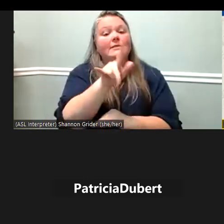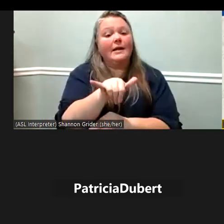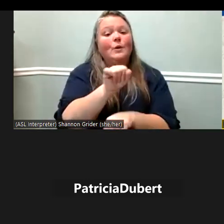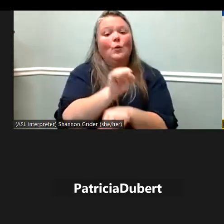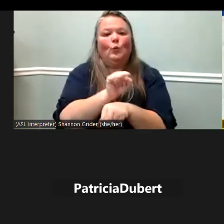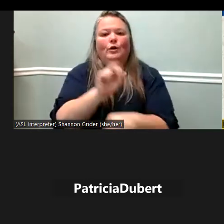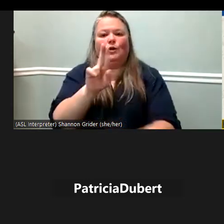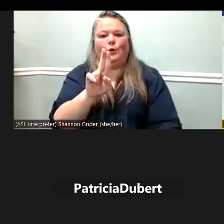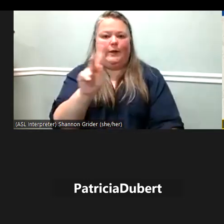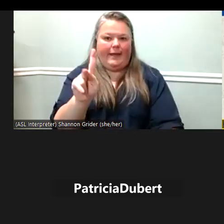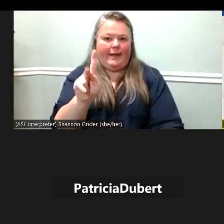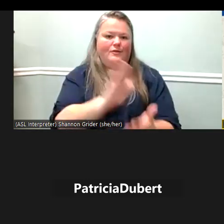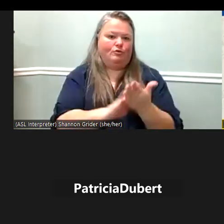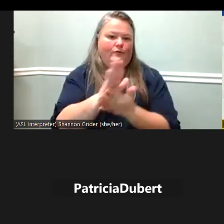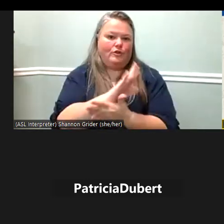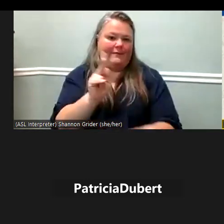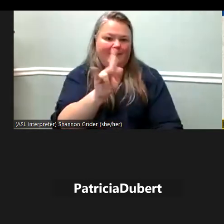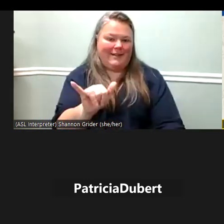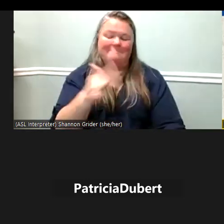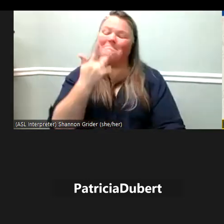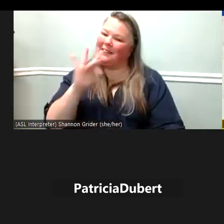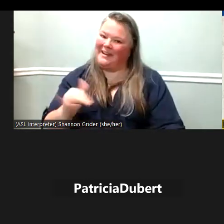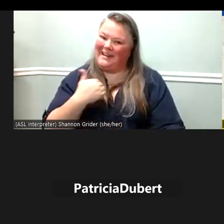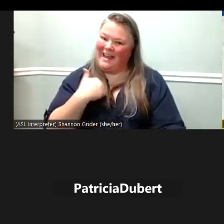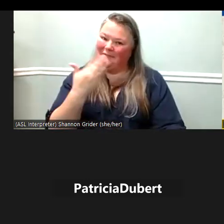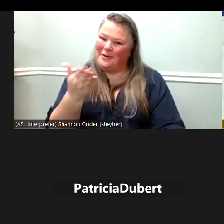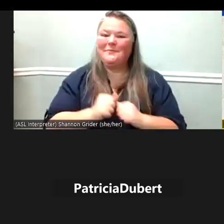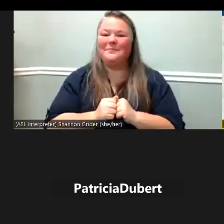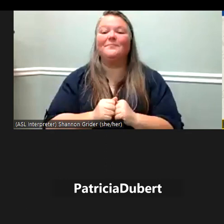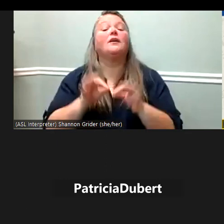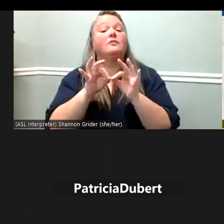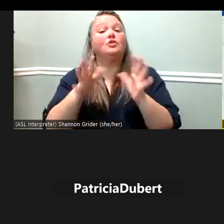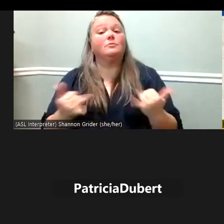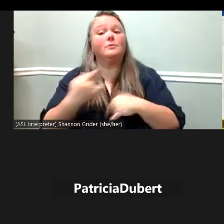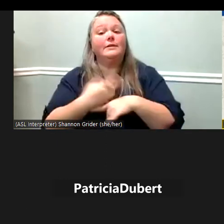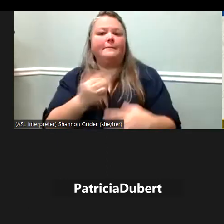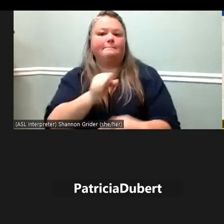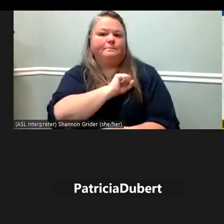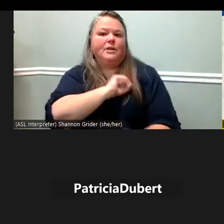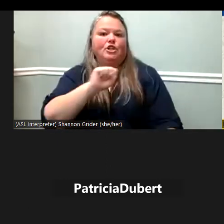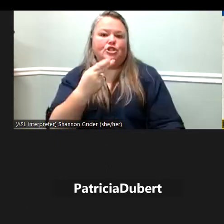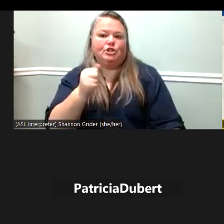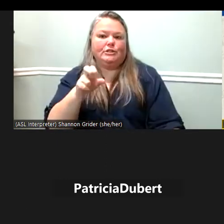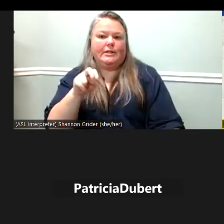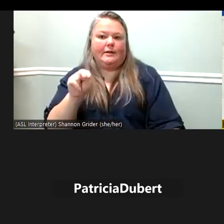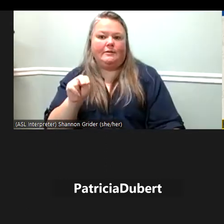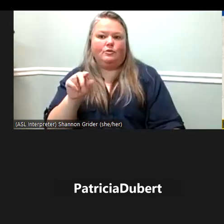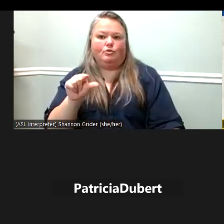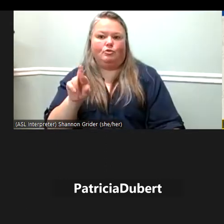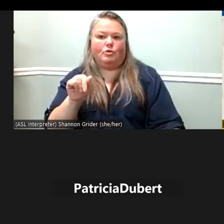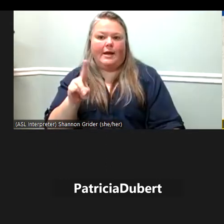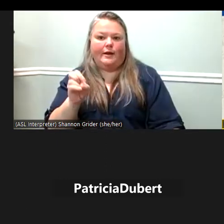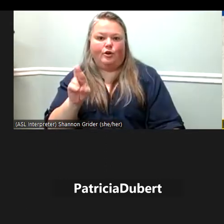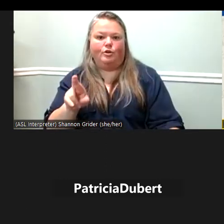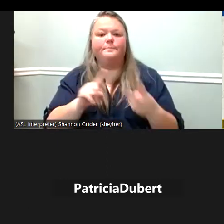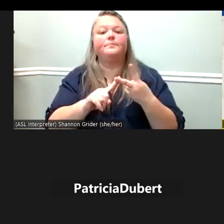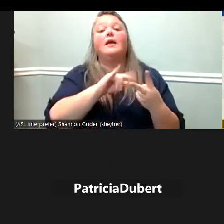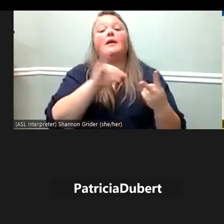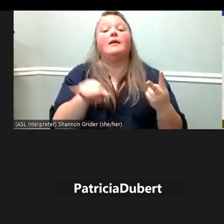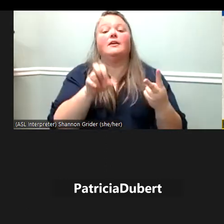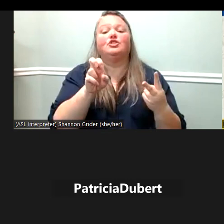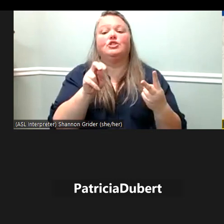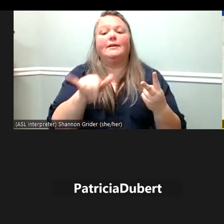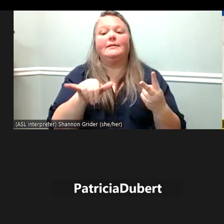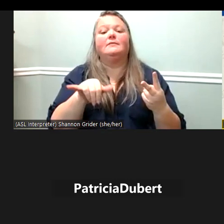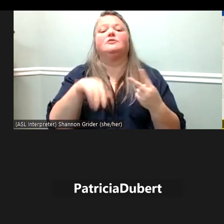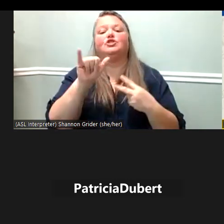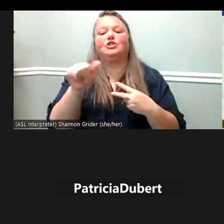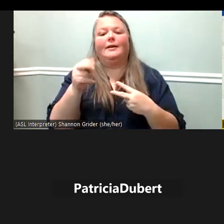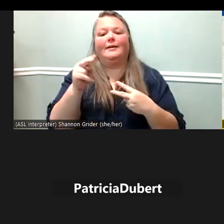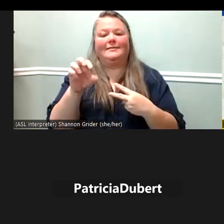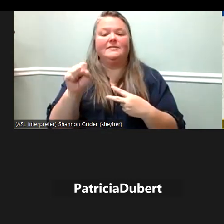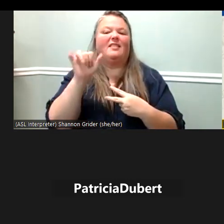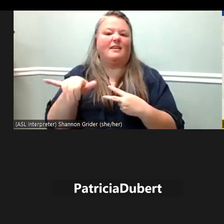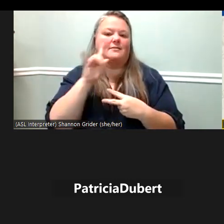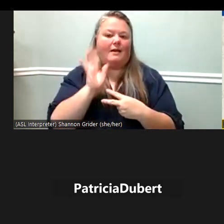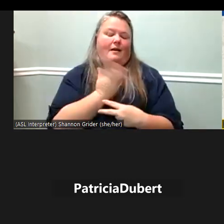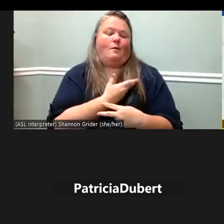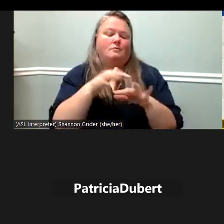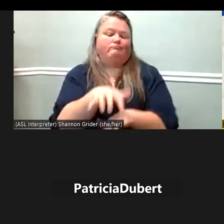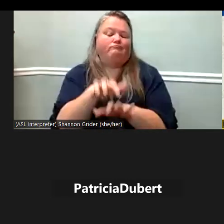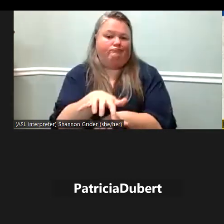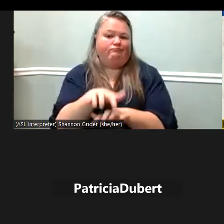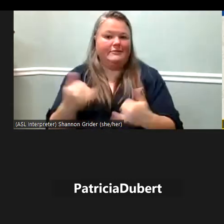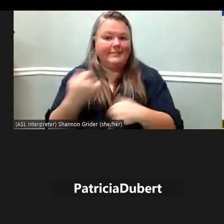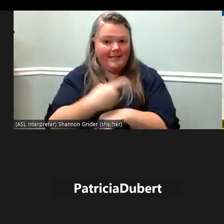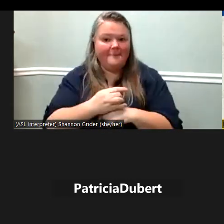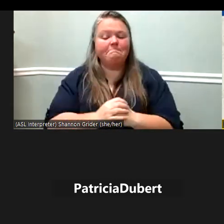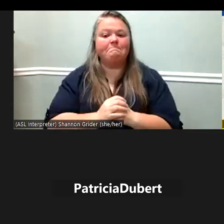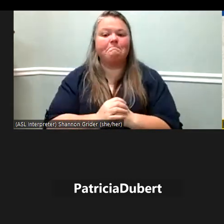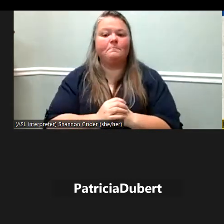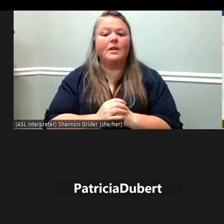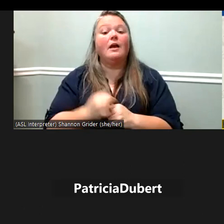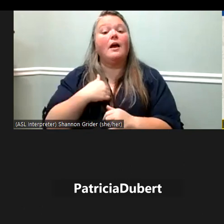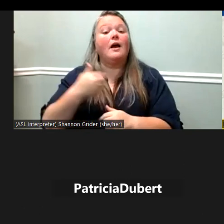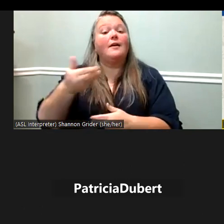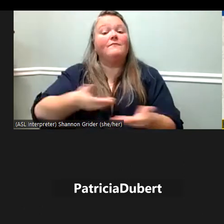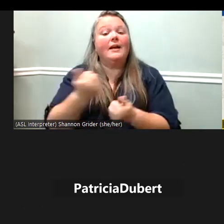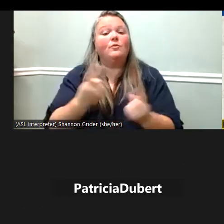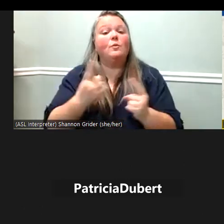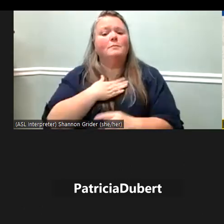LOSS AND MENTAL HEALTH ACCESS FROM THE PERSPECTIVE OF A SOCIAL WORKER WITH HEARING LOSS. DR. SCORESBY IS A RECENT TRANSPLANT TO KENTUCKY WORKING AT UNIVERSITY OF